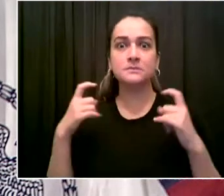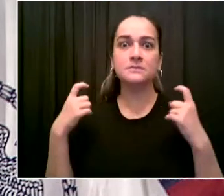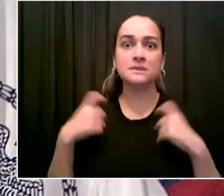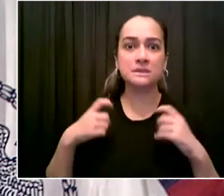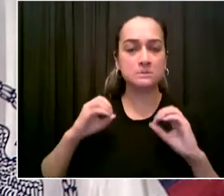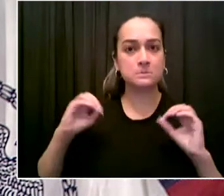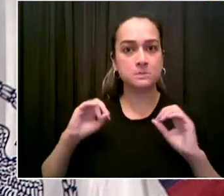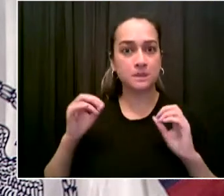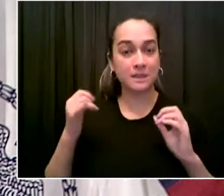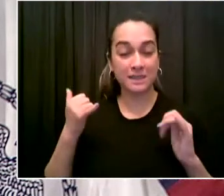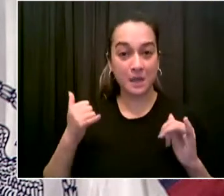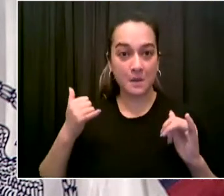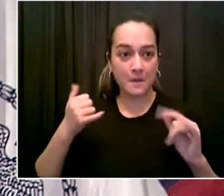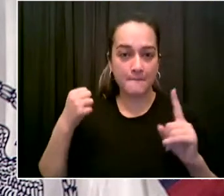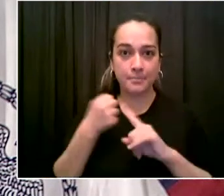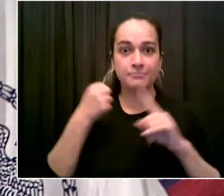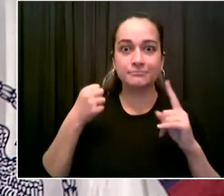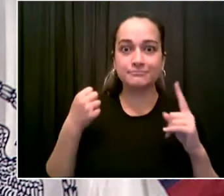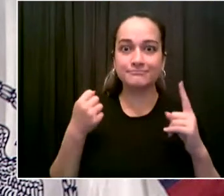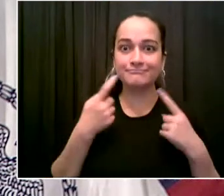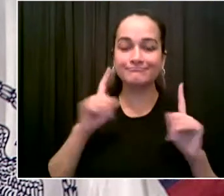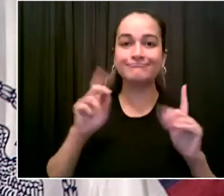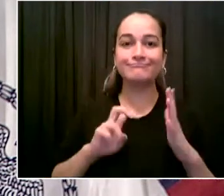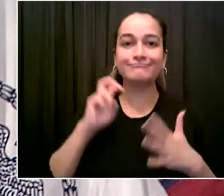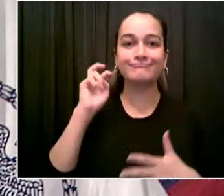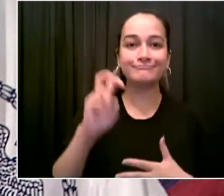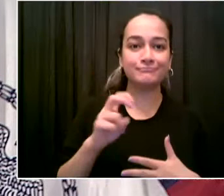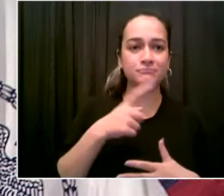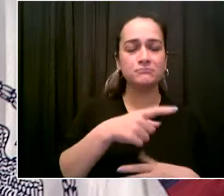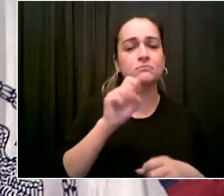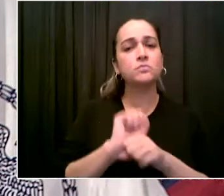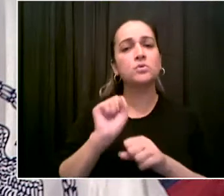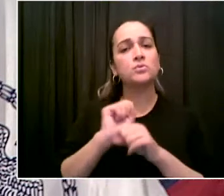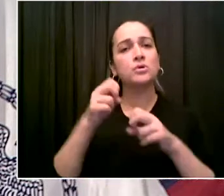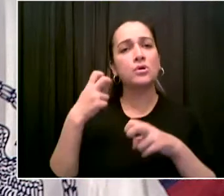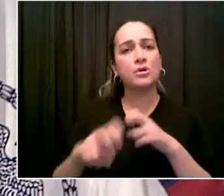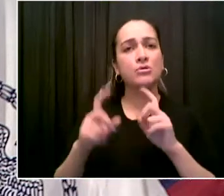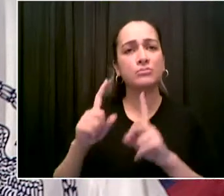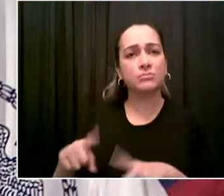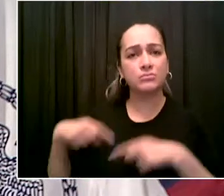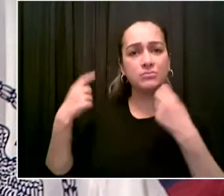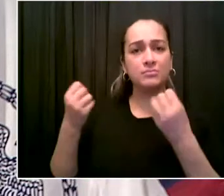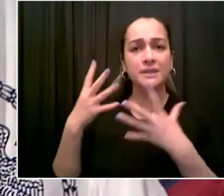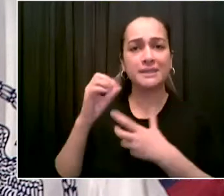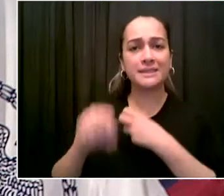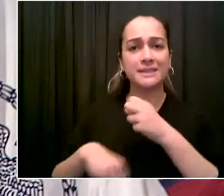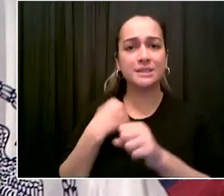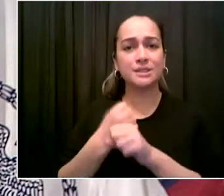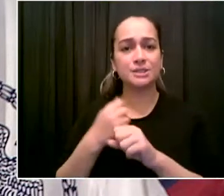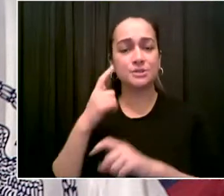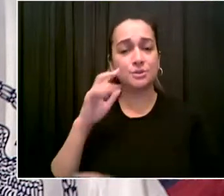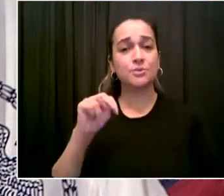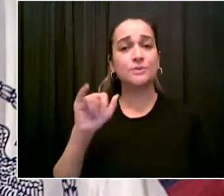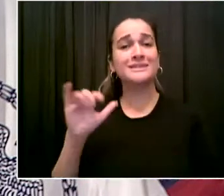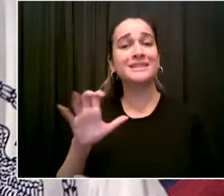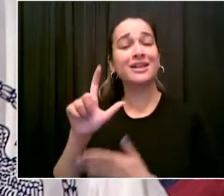LEGAL HISTORY. HERE WE ARE PLACES SOME OF THE MOST PROMINENT LAW FIMSR BASED HERE , NEW YORK ICTY LAW DEPARTMENT